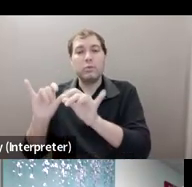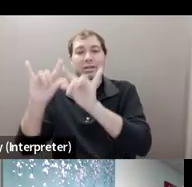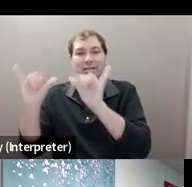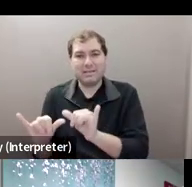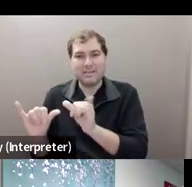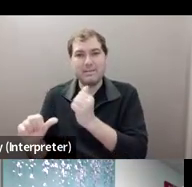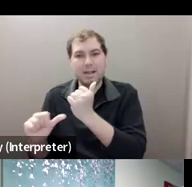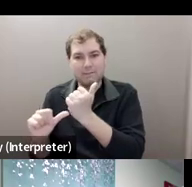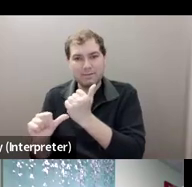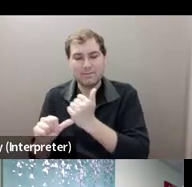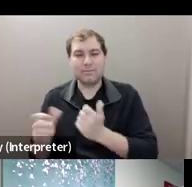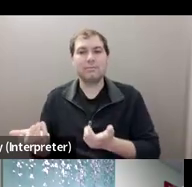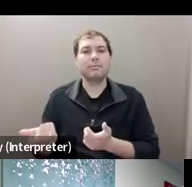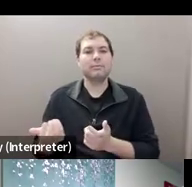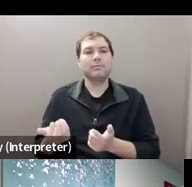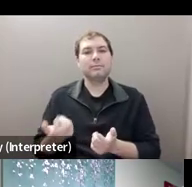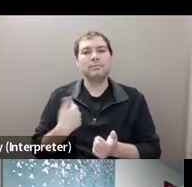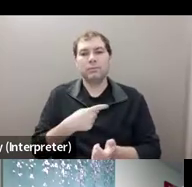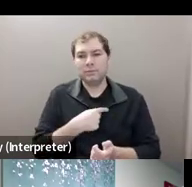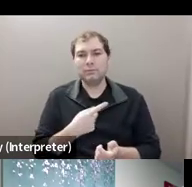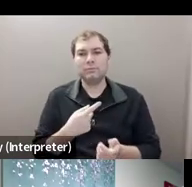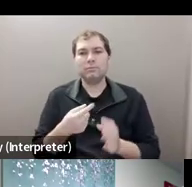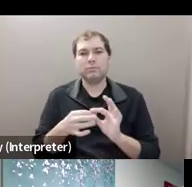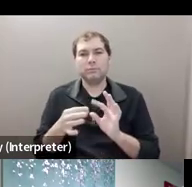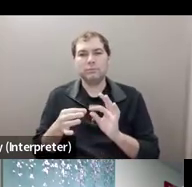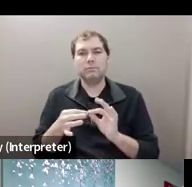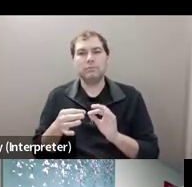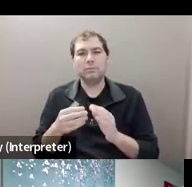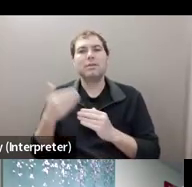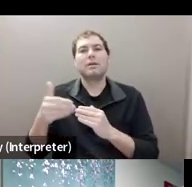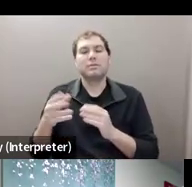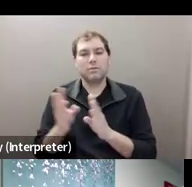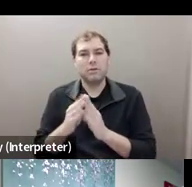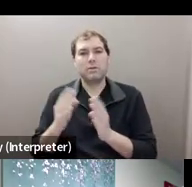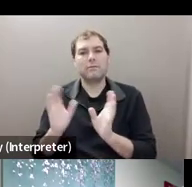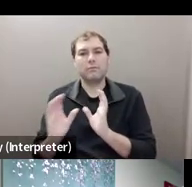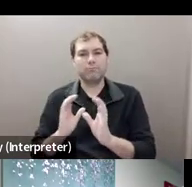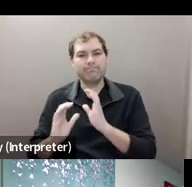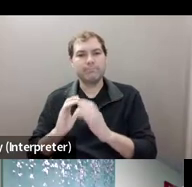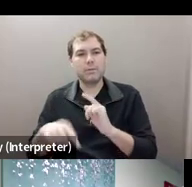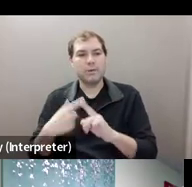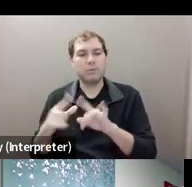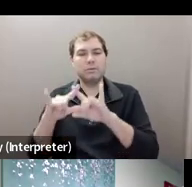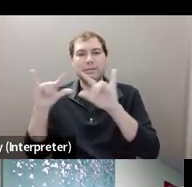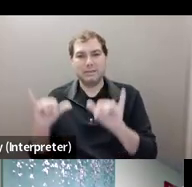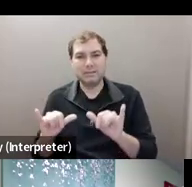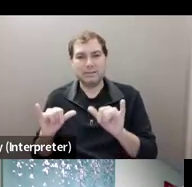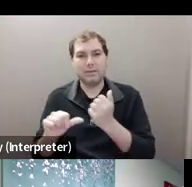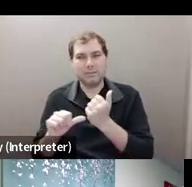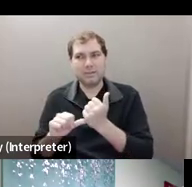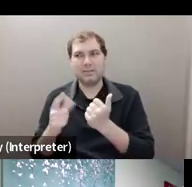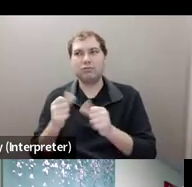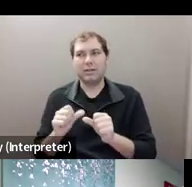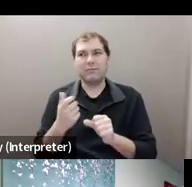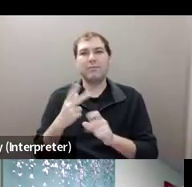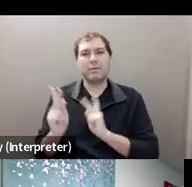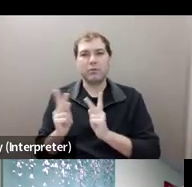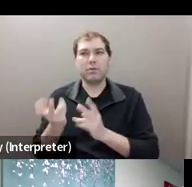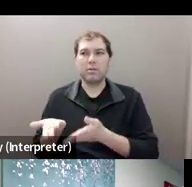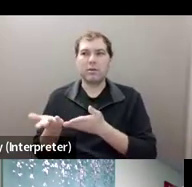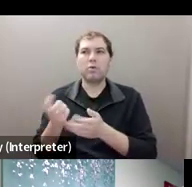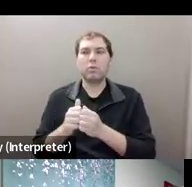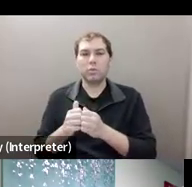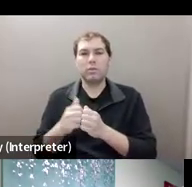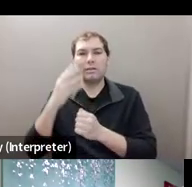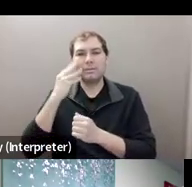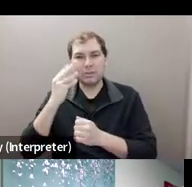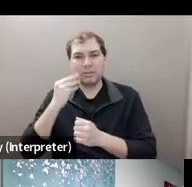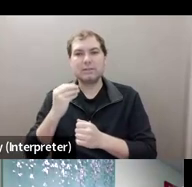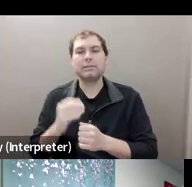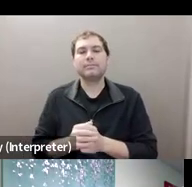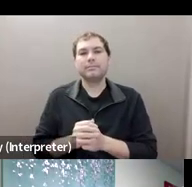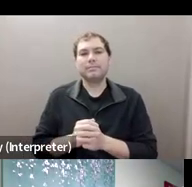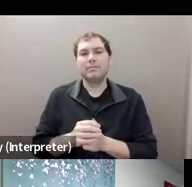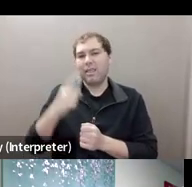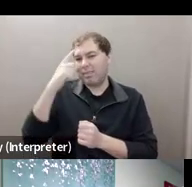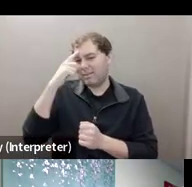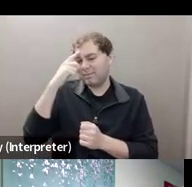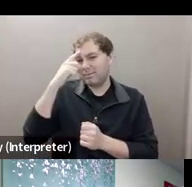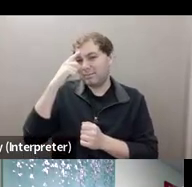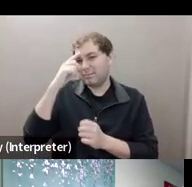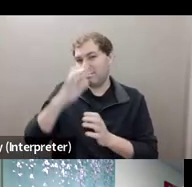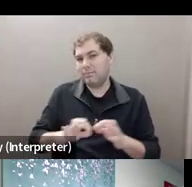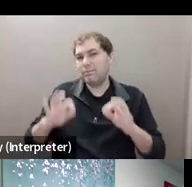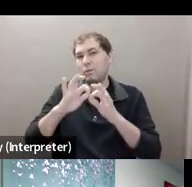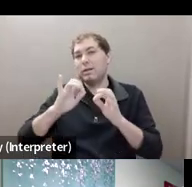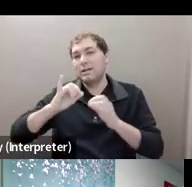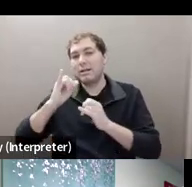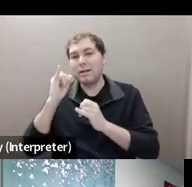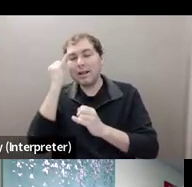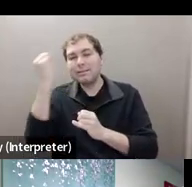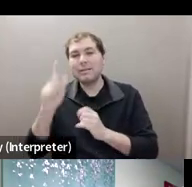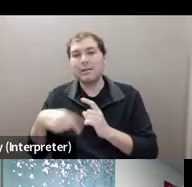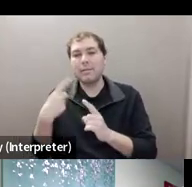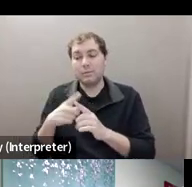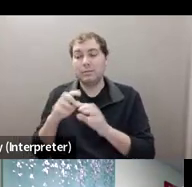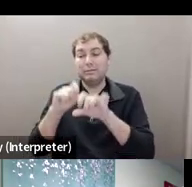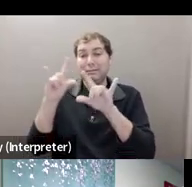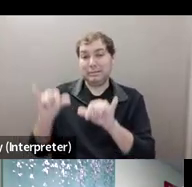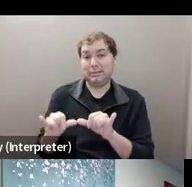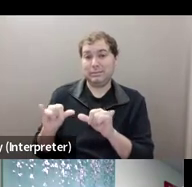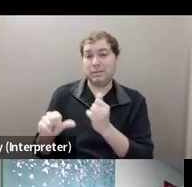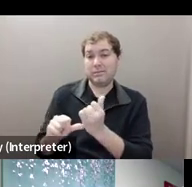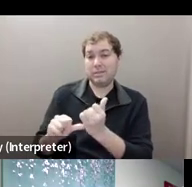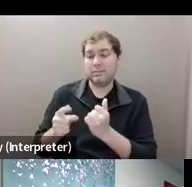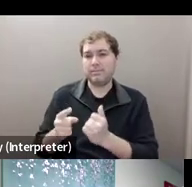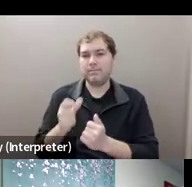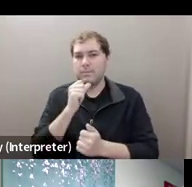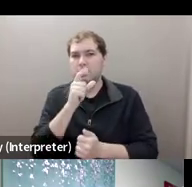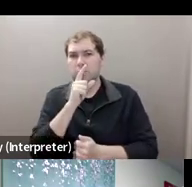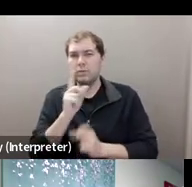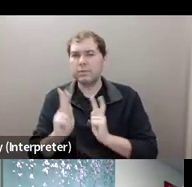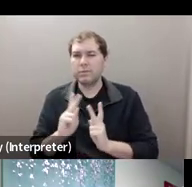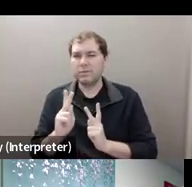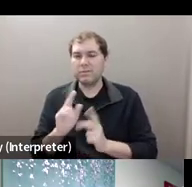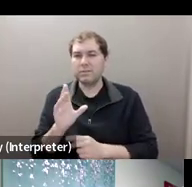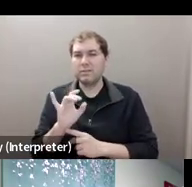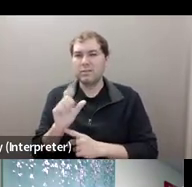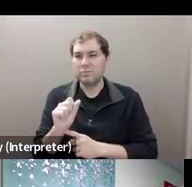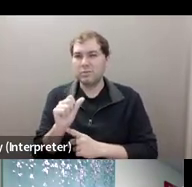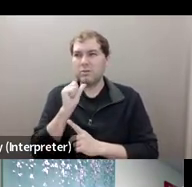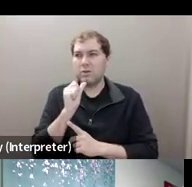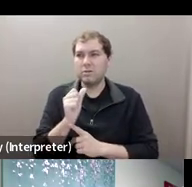Rebecca - APRIL: And when we do our talk in a couple of weeks we'll have a conversation about systems advocacy, and we're gonna try to have some folks there with some experience in that. But I think one of a key idea as we move on to systems. Advocacy is that I don't know that sales aren't allowed to advocate. Sales aren't allowed to lobby.